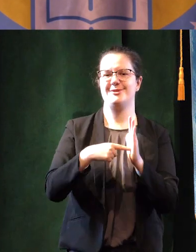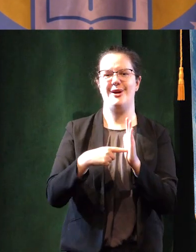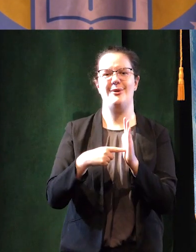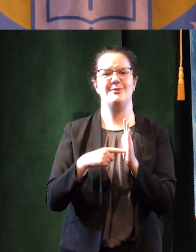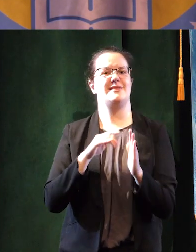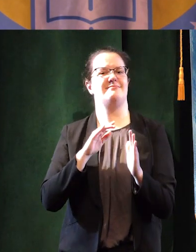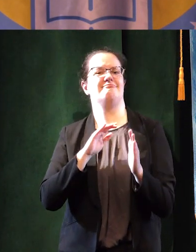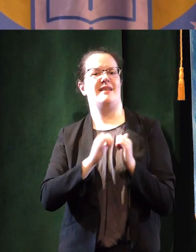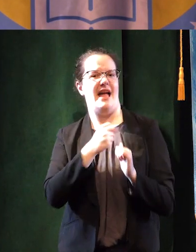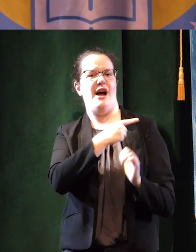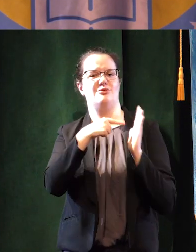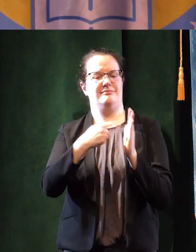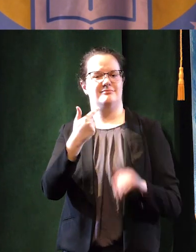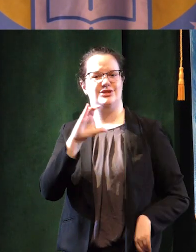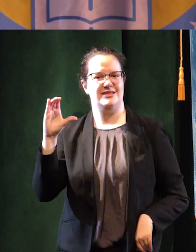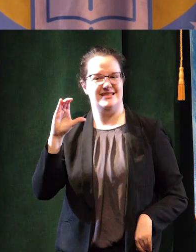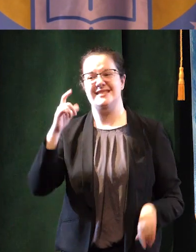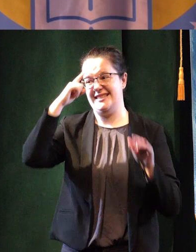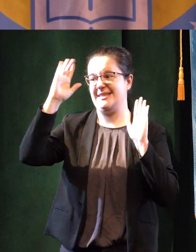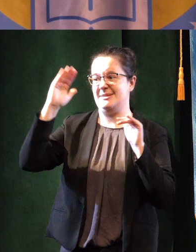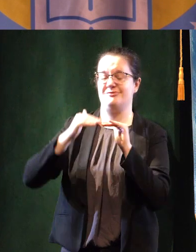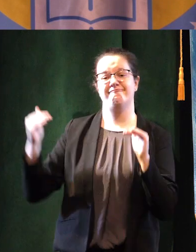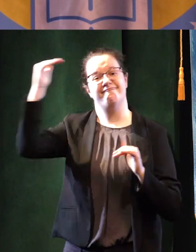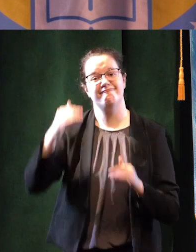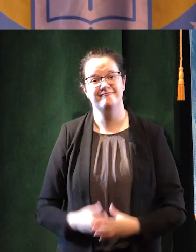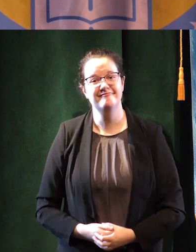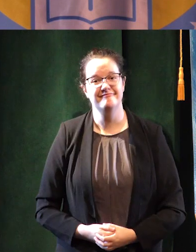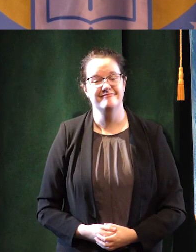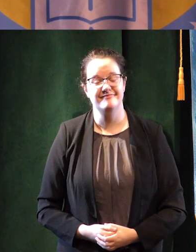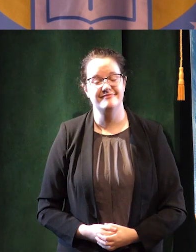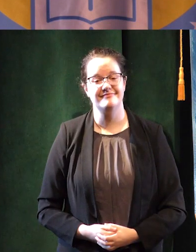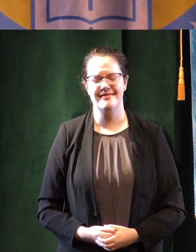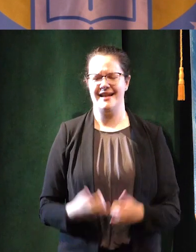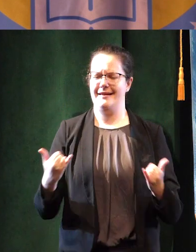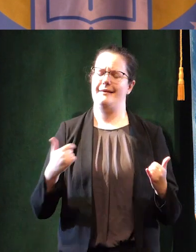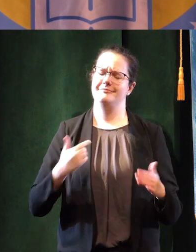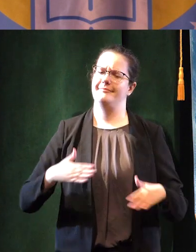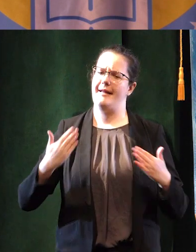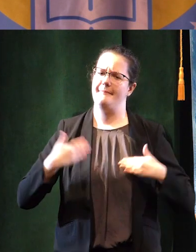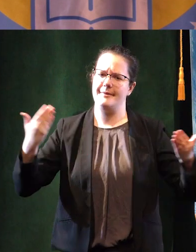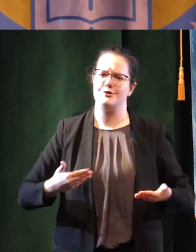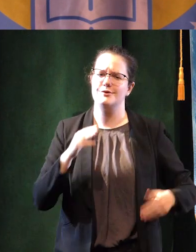exemplify GCC does go beyond expectations it's now my pleasure to